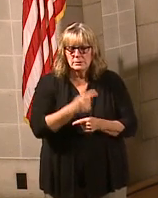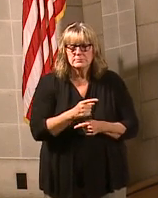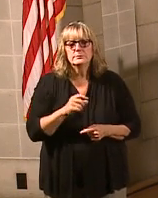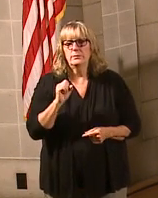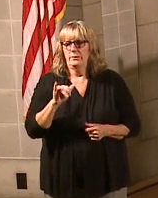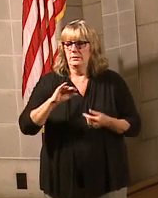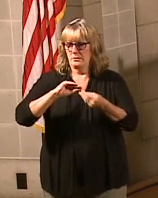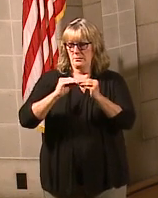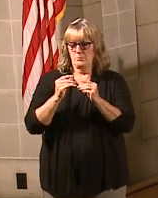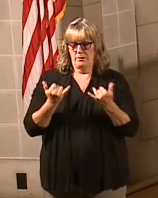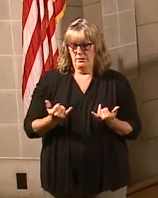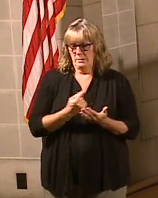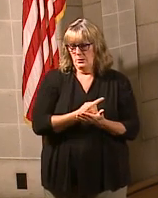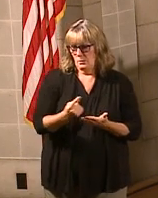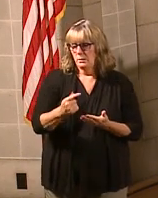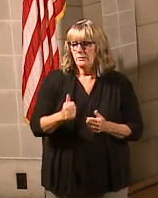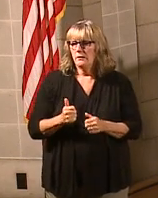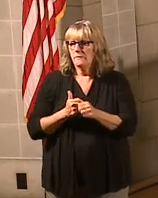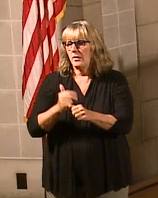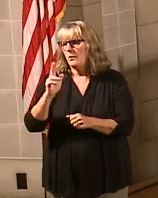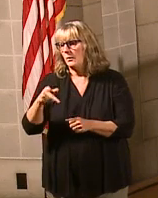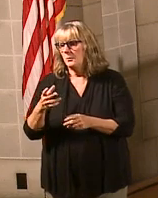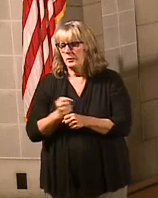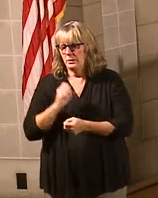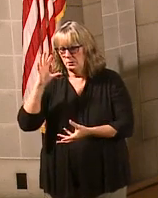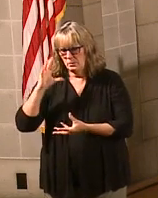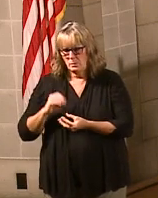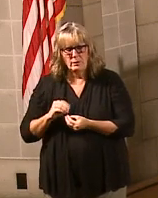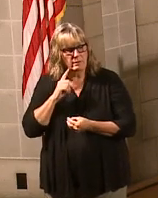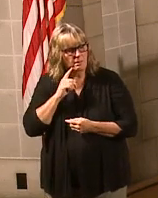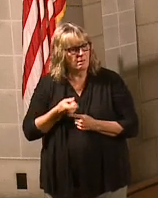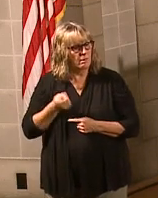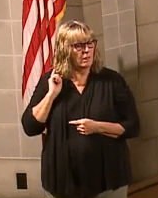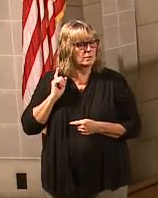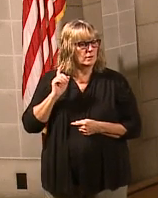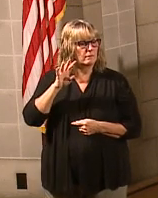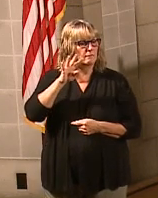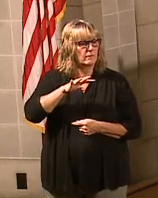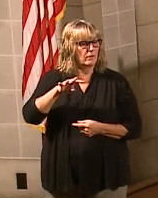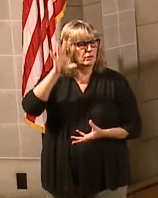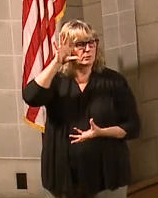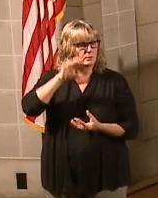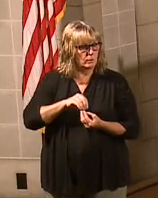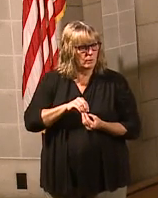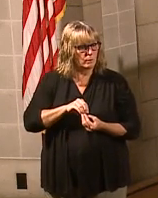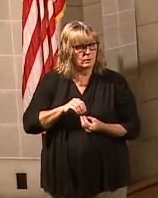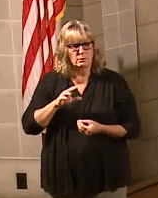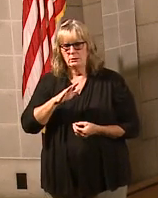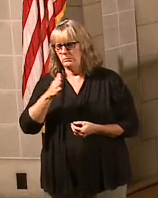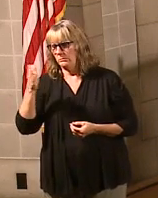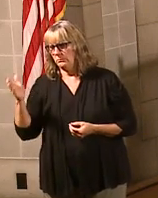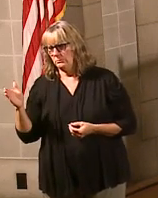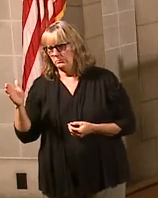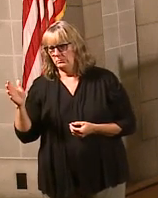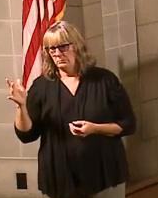DISCHARGES. I THINK THIS WEEK WAS 39 DISCHARGES. I'M SORRY, IS THAT RIGHT? THAT'S RIGHT?